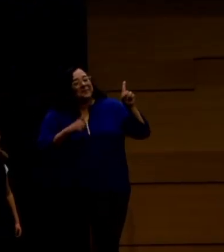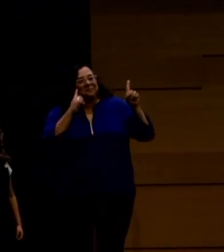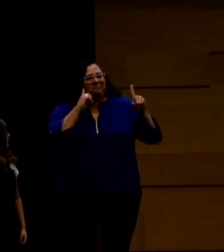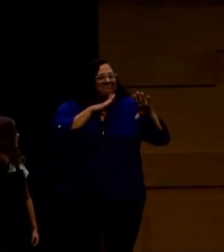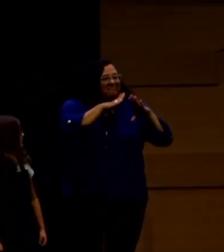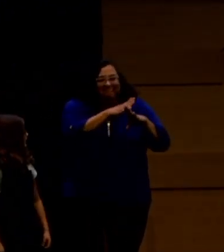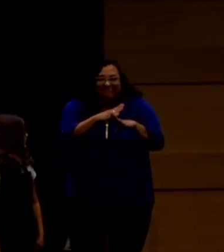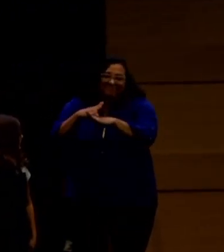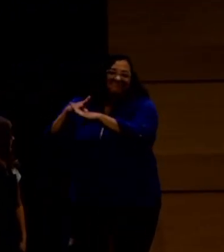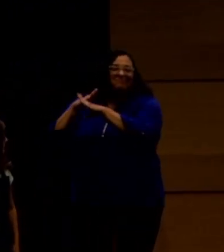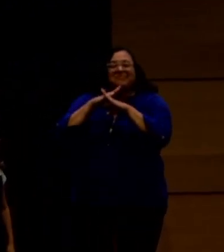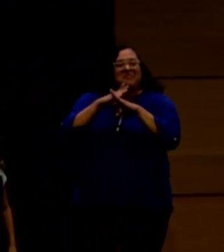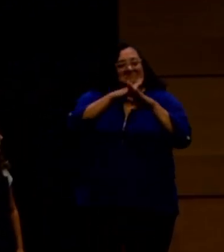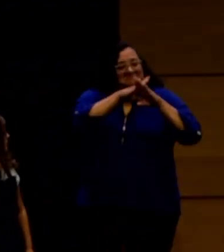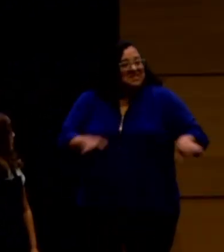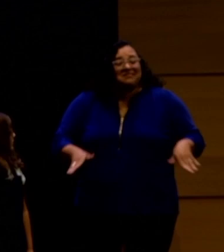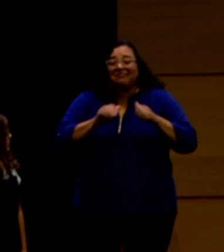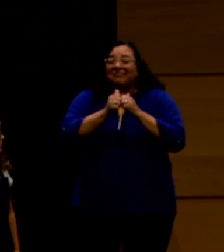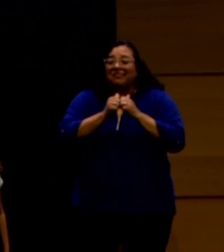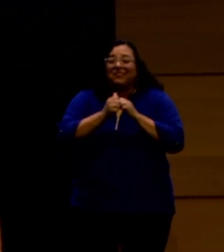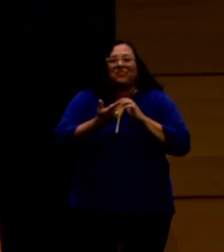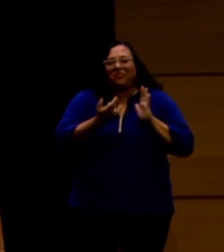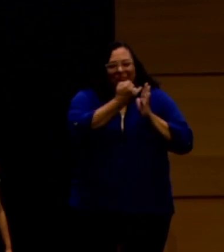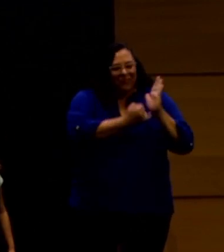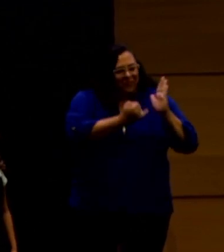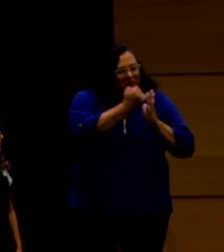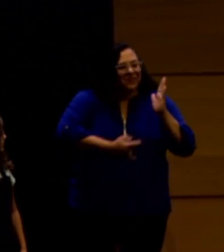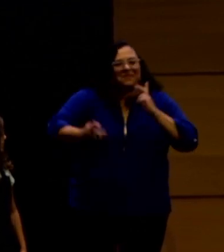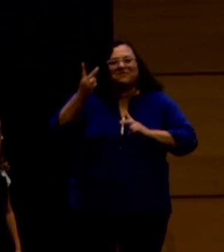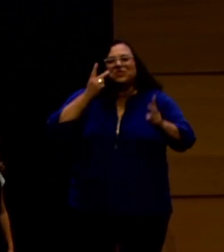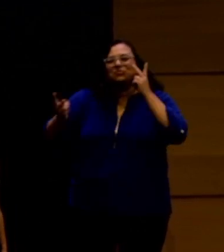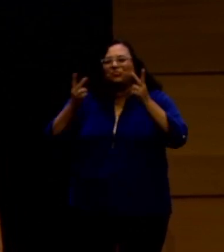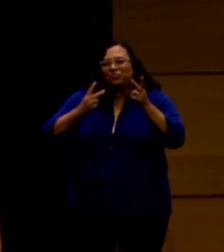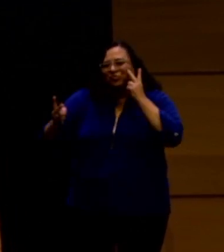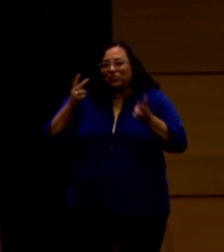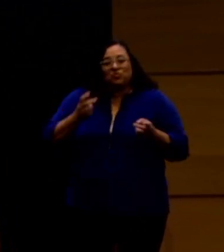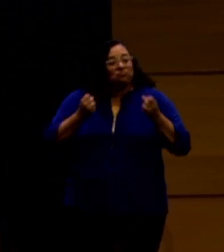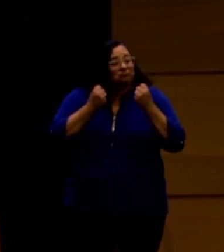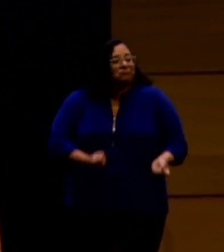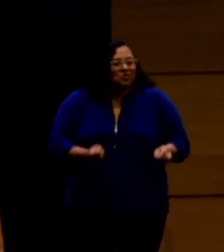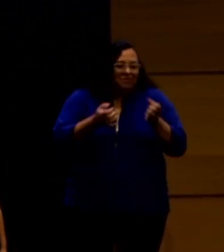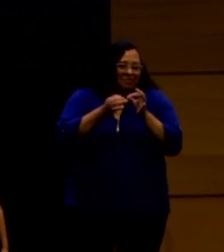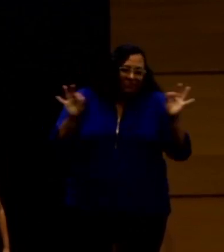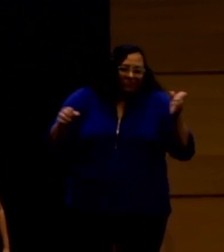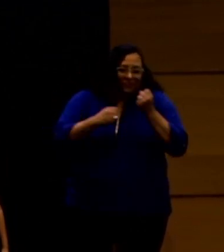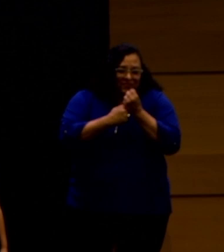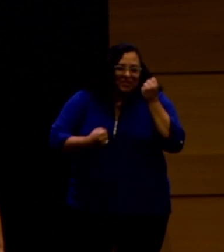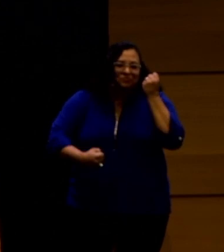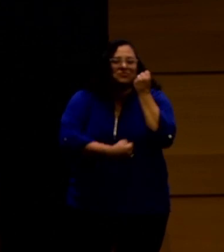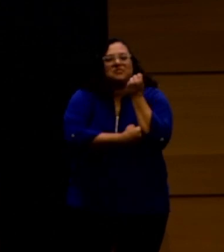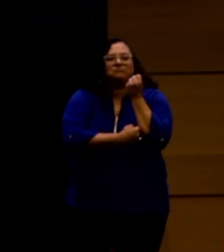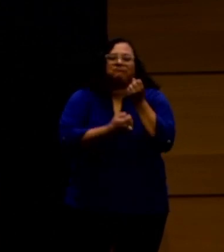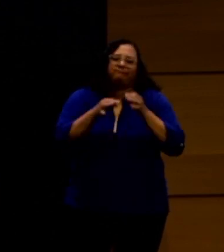Just as Kim talks about sound barrier through art, visuals, and a strong language foundation.